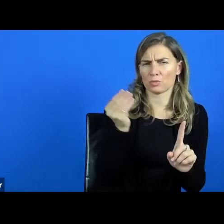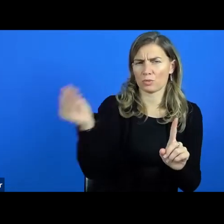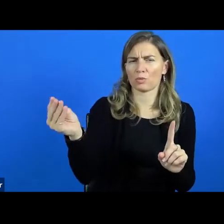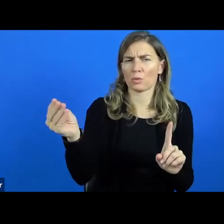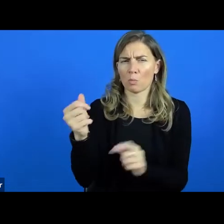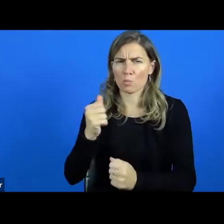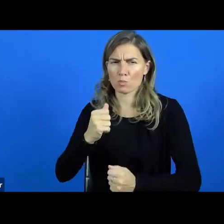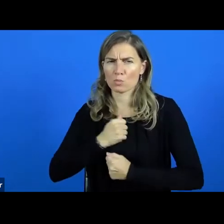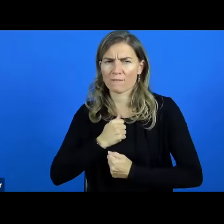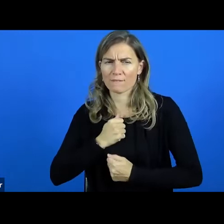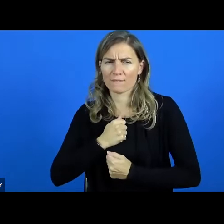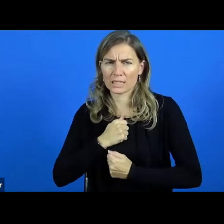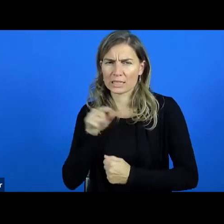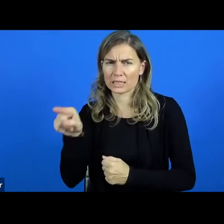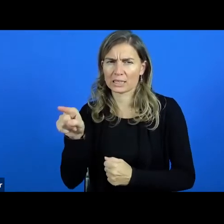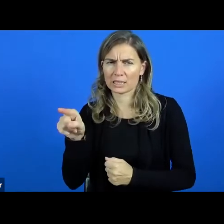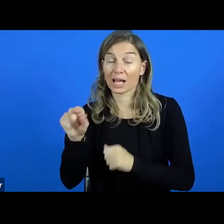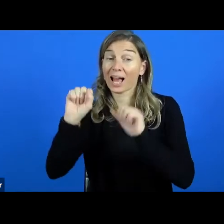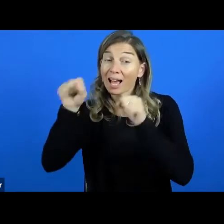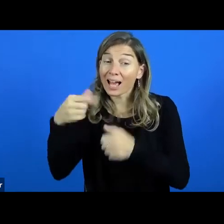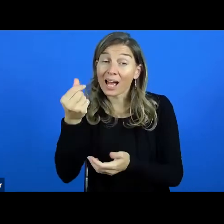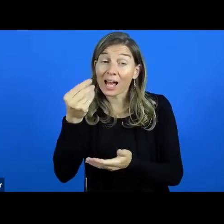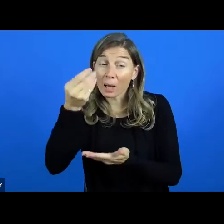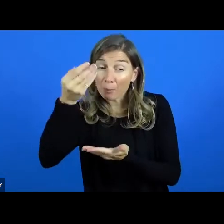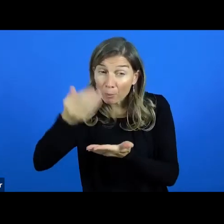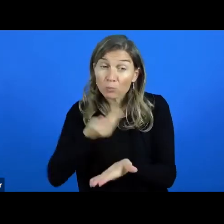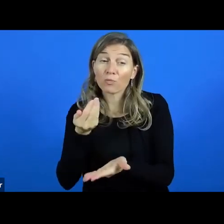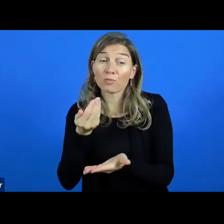that could have a profit from this contract actually.